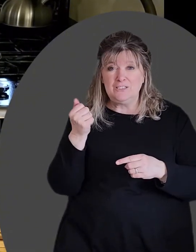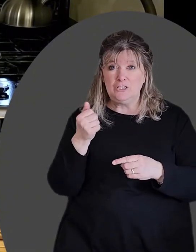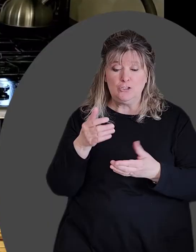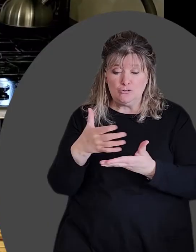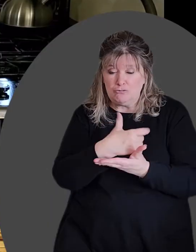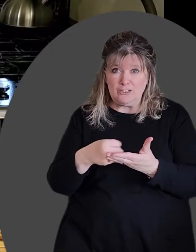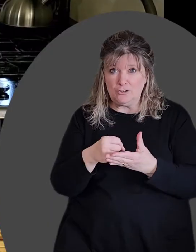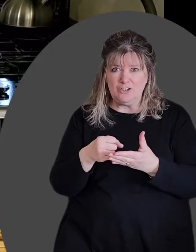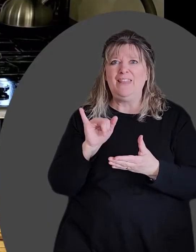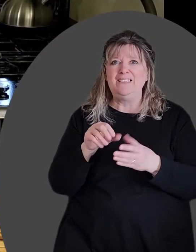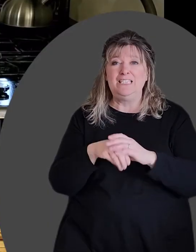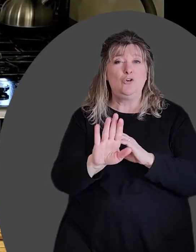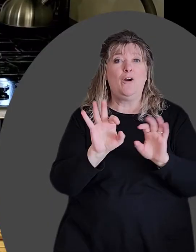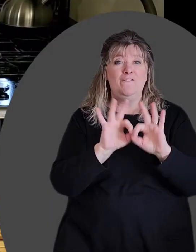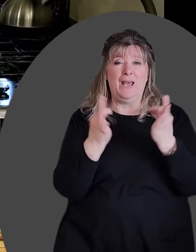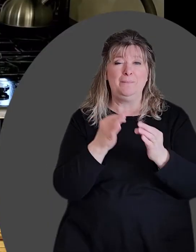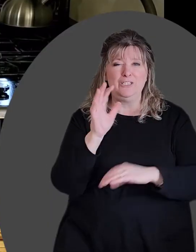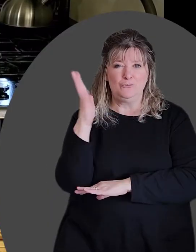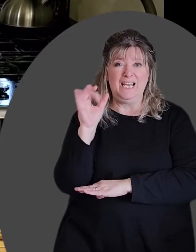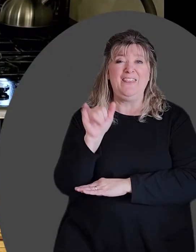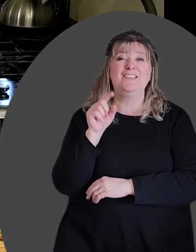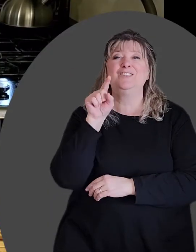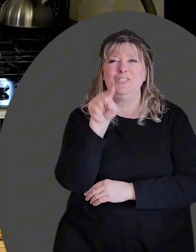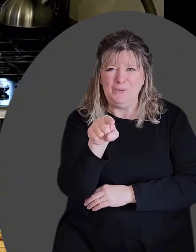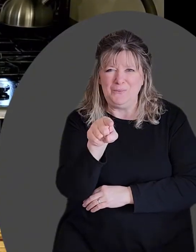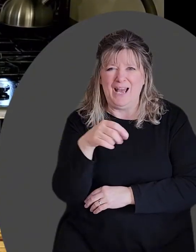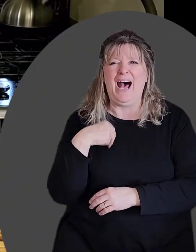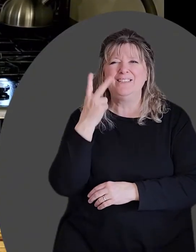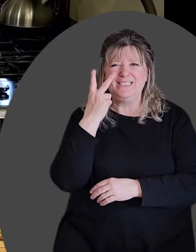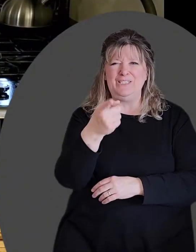and that's YOU! I'll see you soon